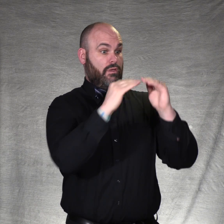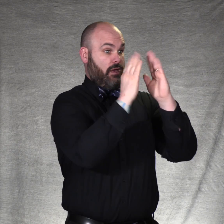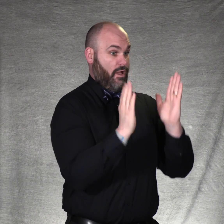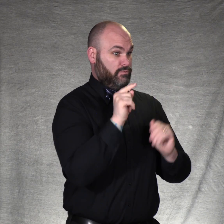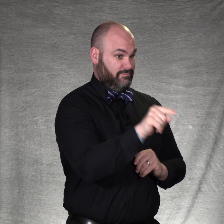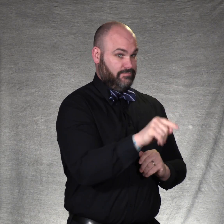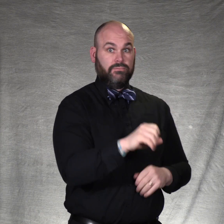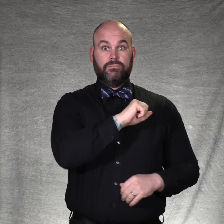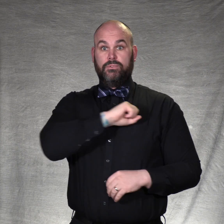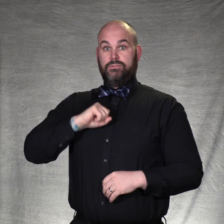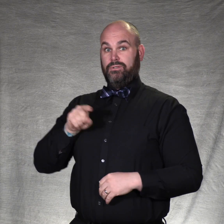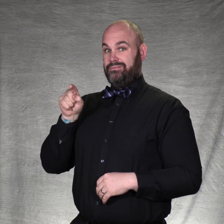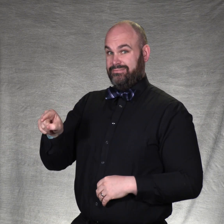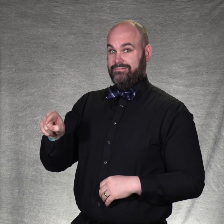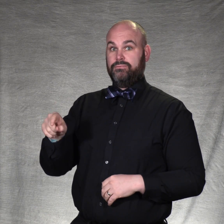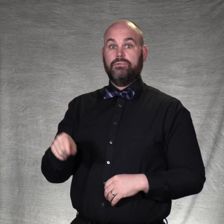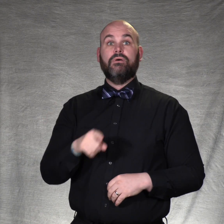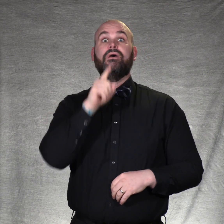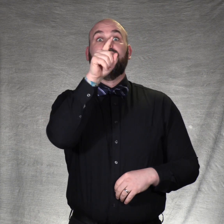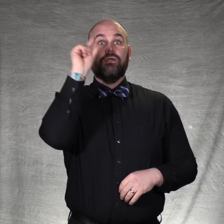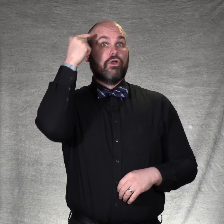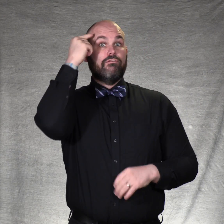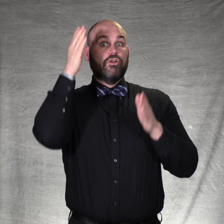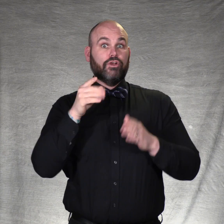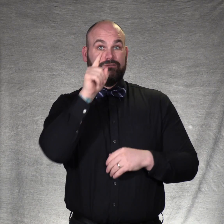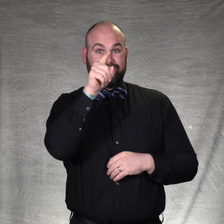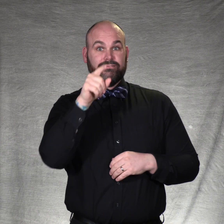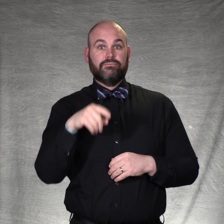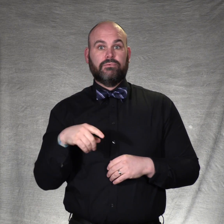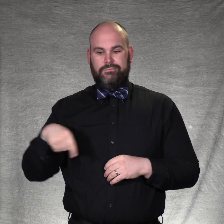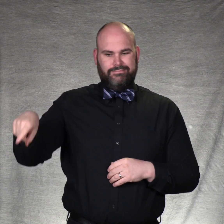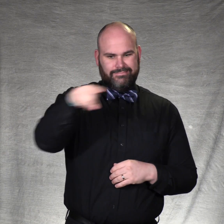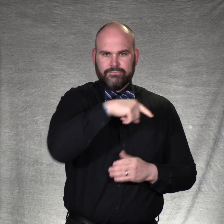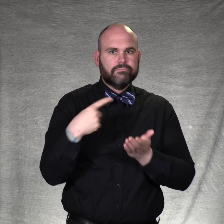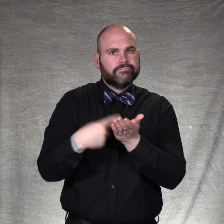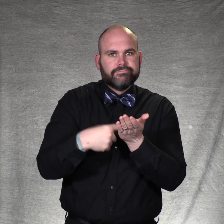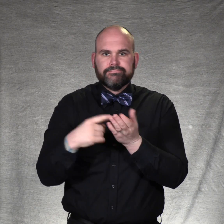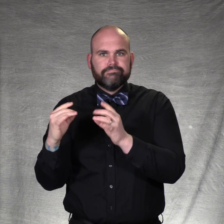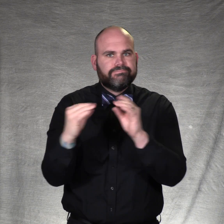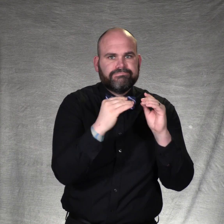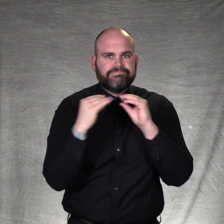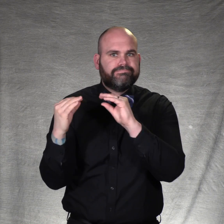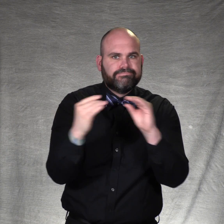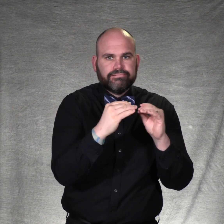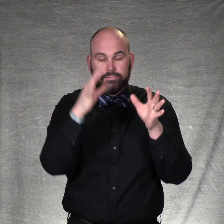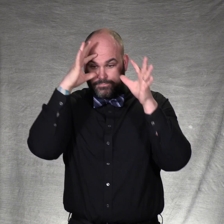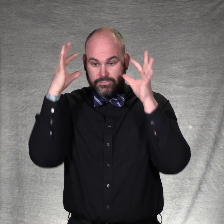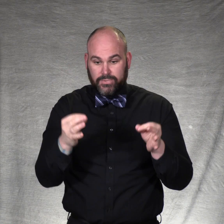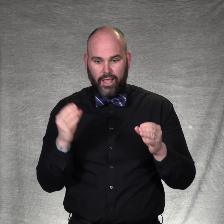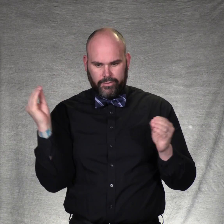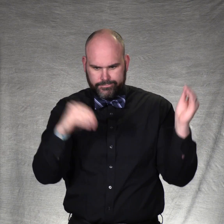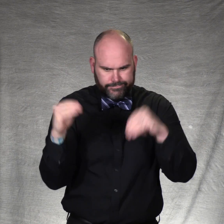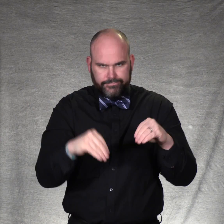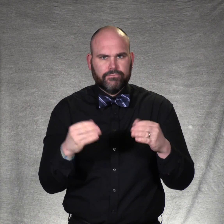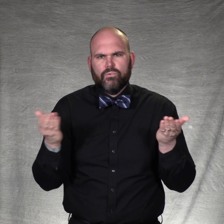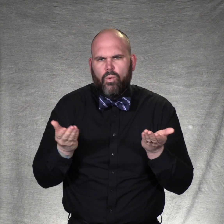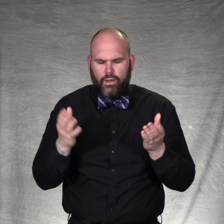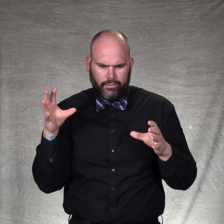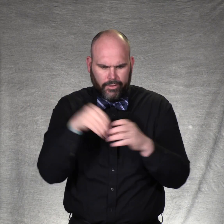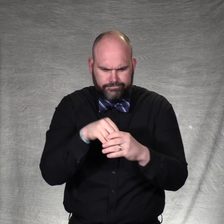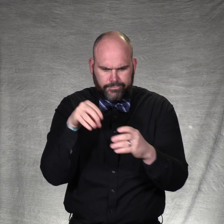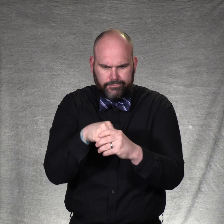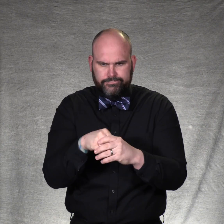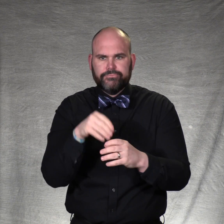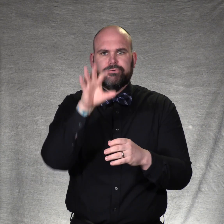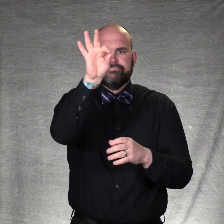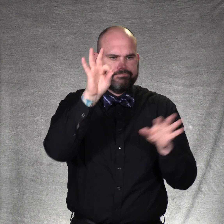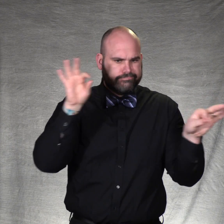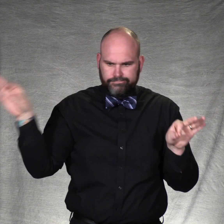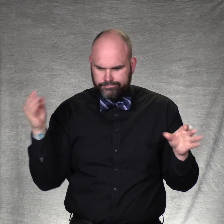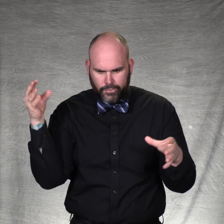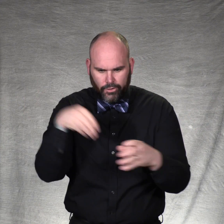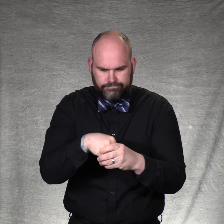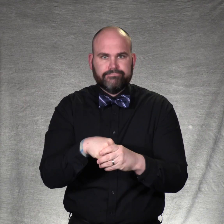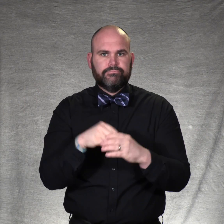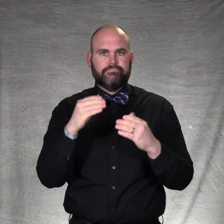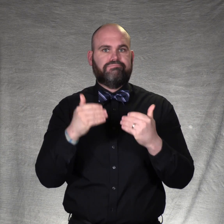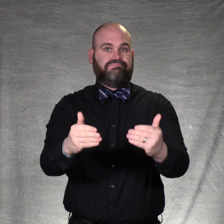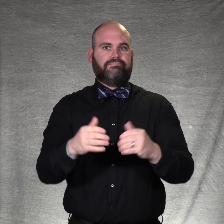The House and Senate and Governor will all negotiate to decide what will be in the final bill.